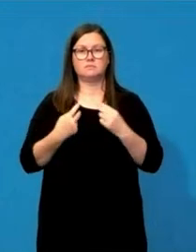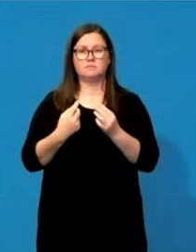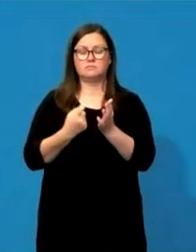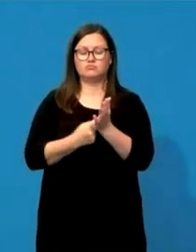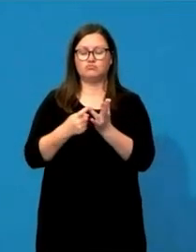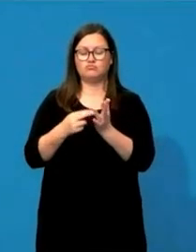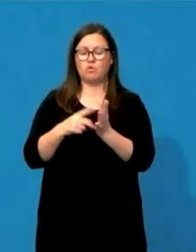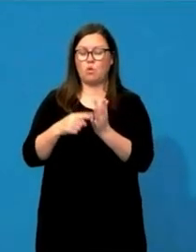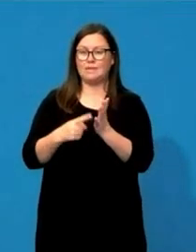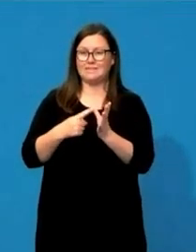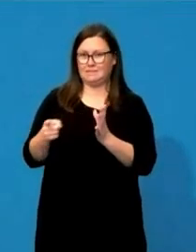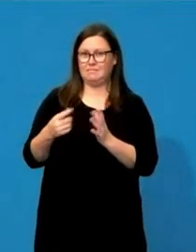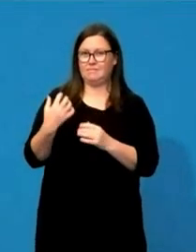pre-recorded audio and there's some other aids.